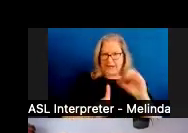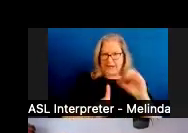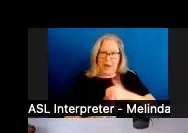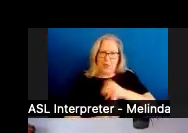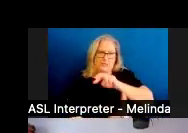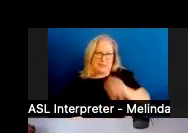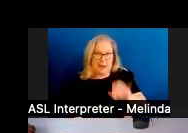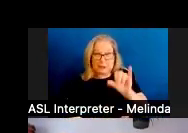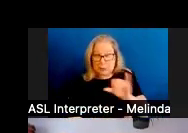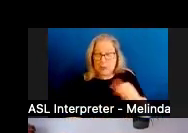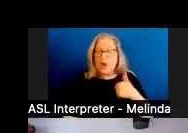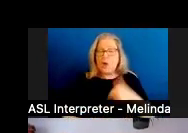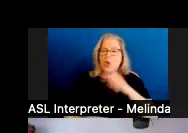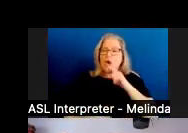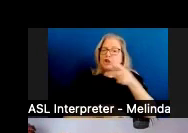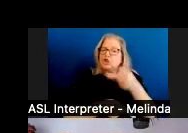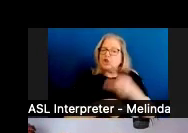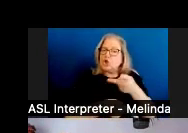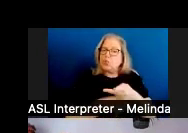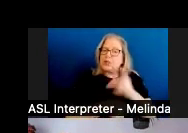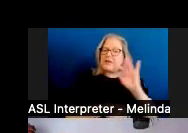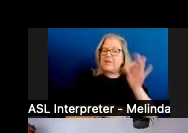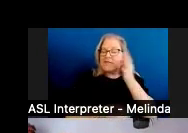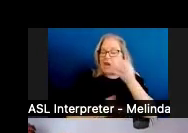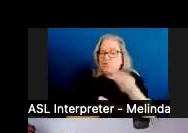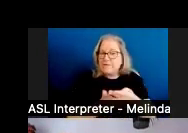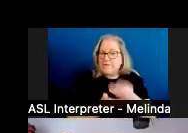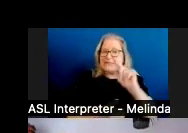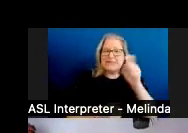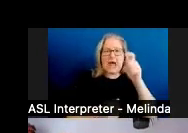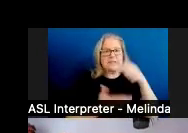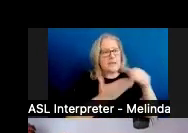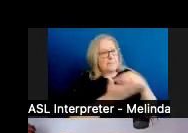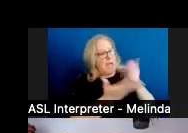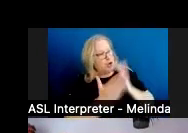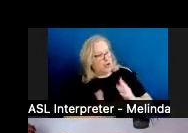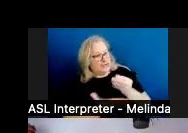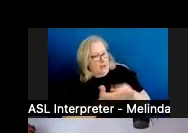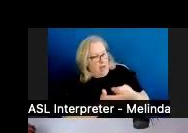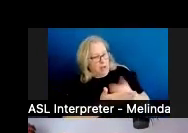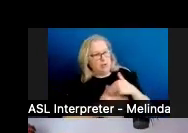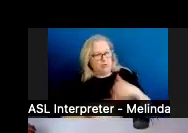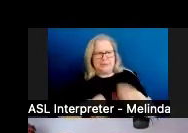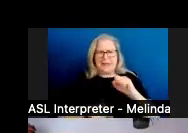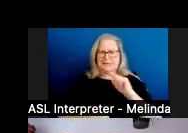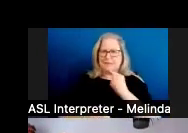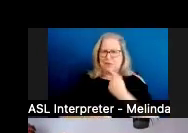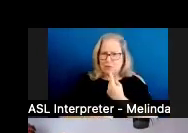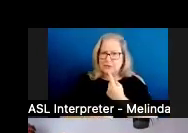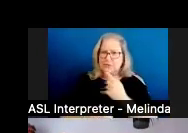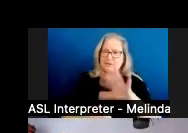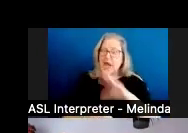We are stewards of federal funds, taxpayer dollars. We take that very seriously. A couple things to remember,